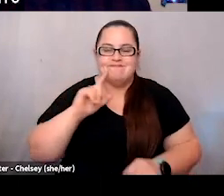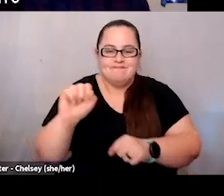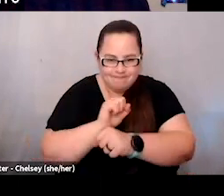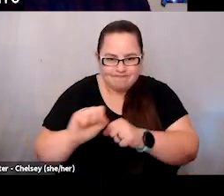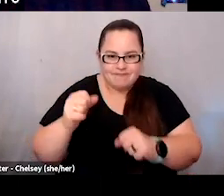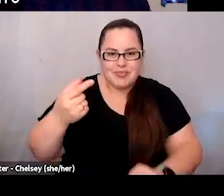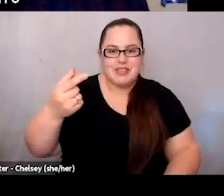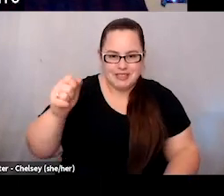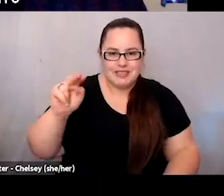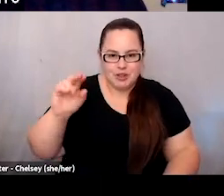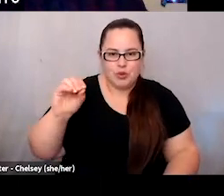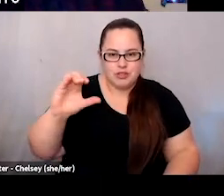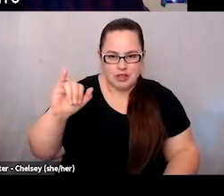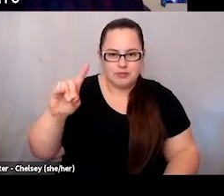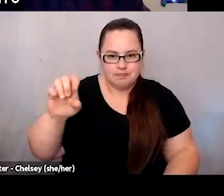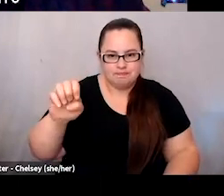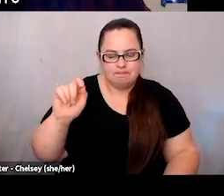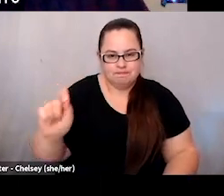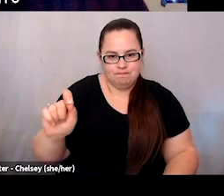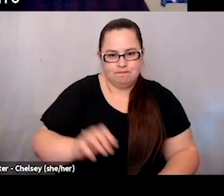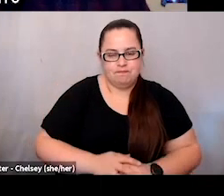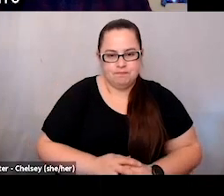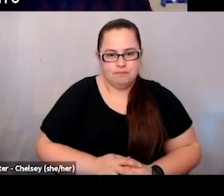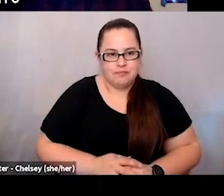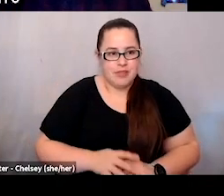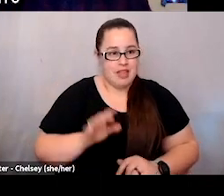people call it cultural genocide. It's not cultural genocide. It's just genocide is what